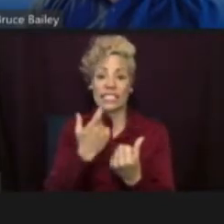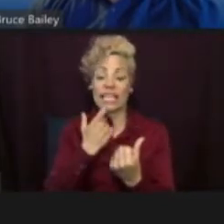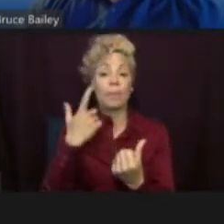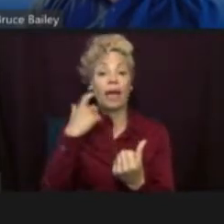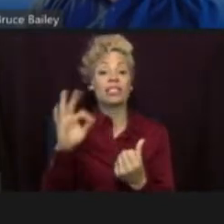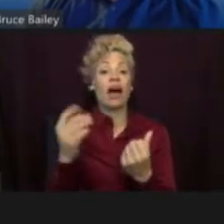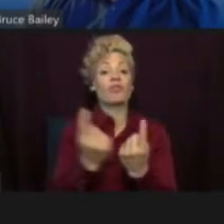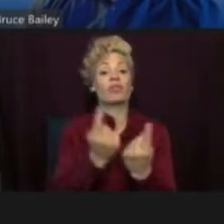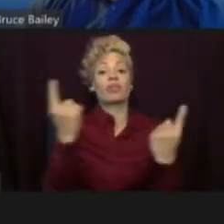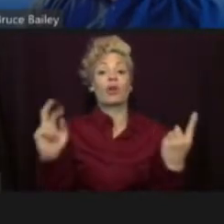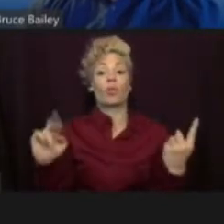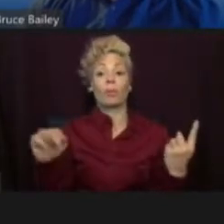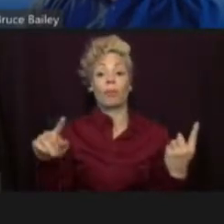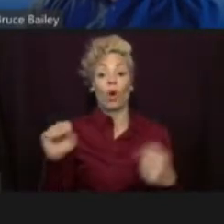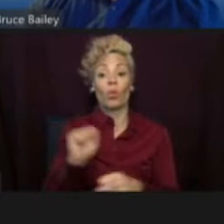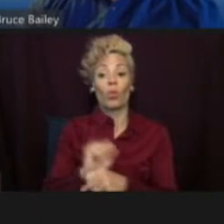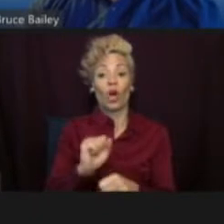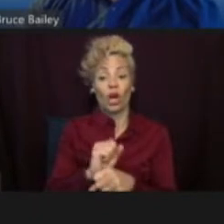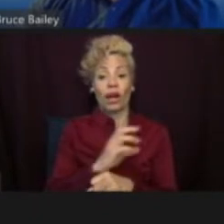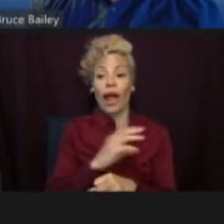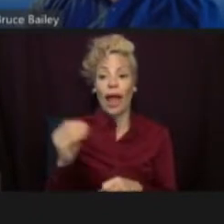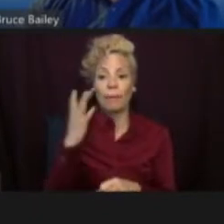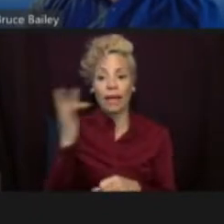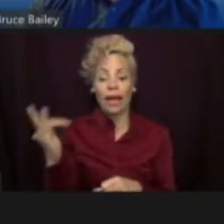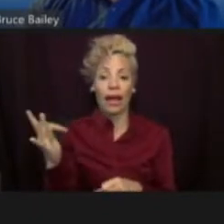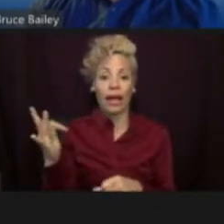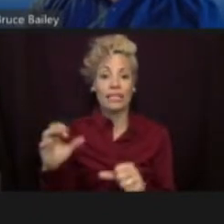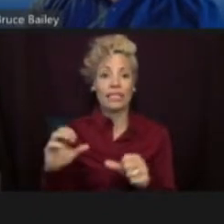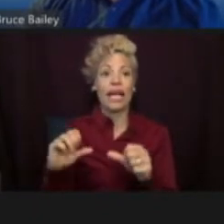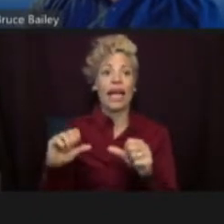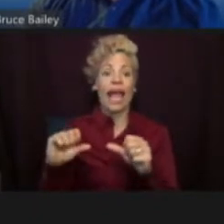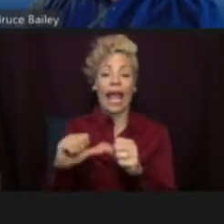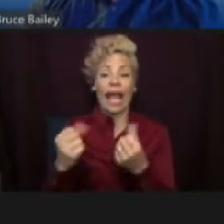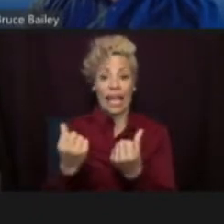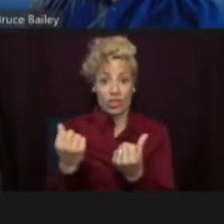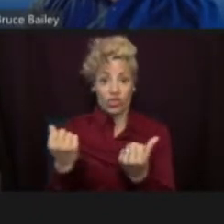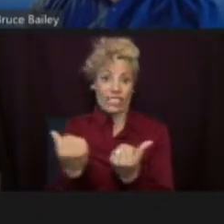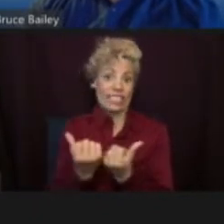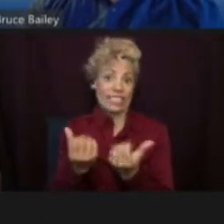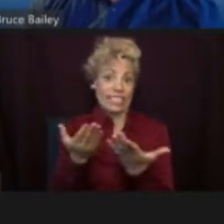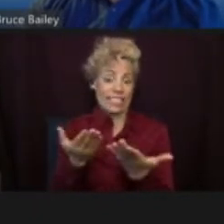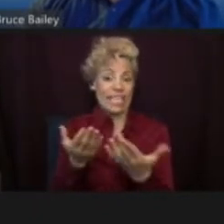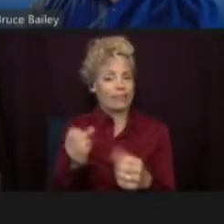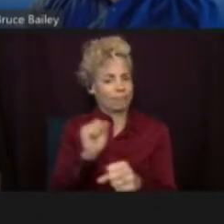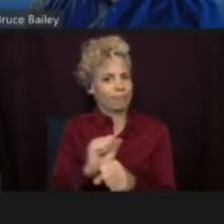and the fact that the agency made an effort through the acquisition of equipment